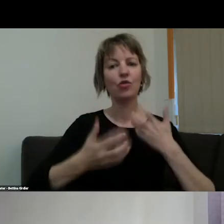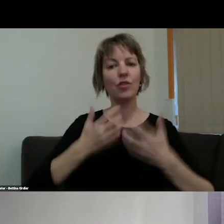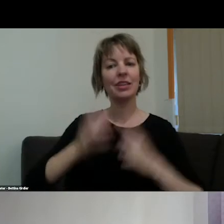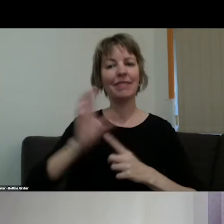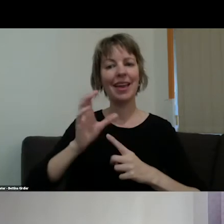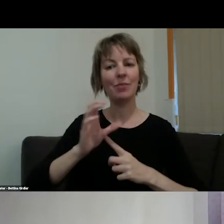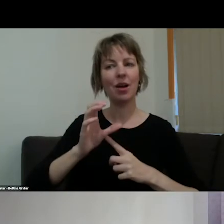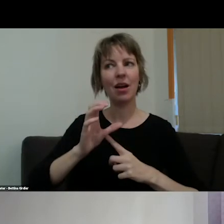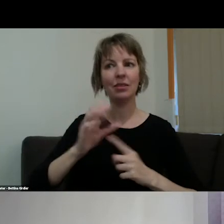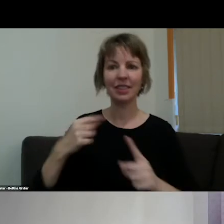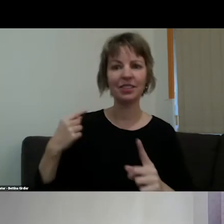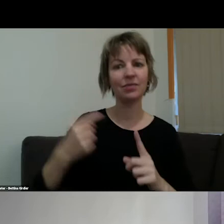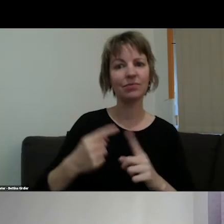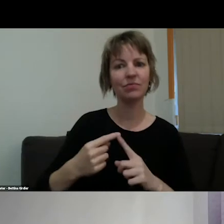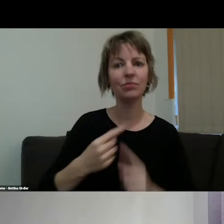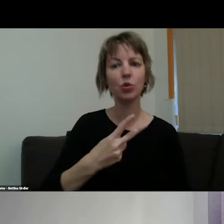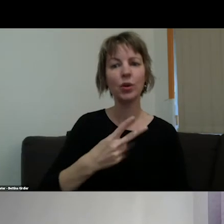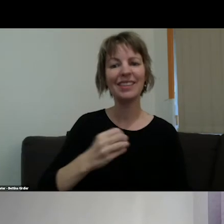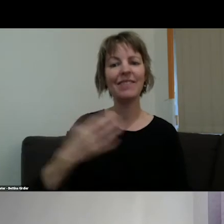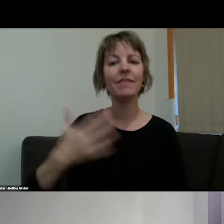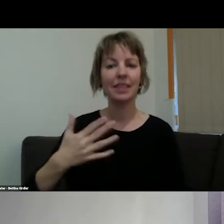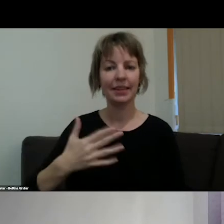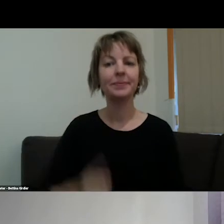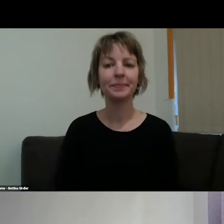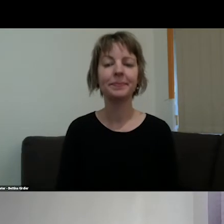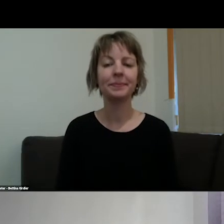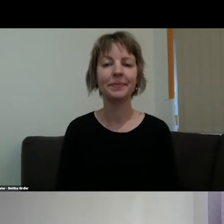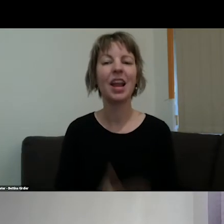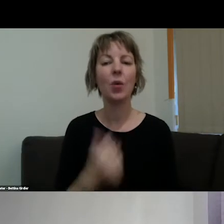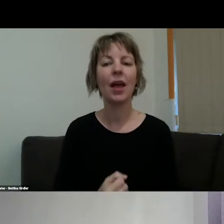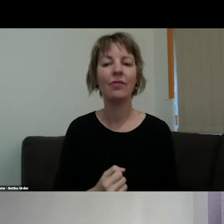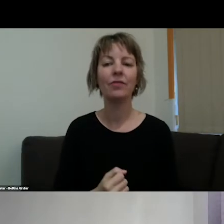And we run two month-long intensive creative